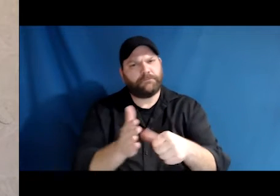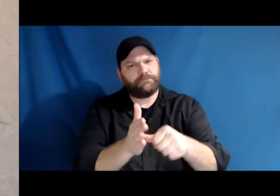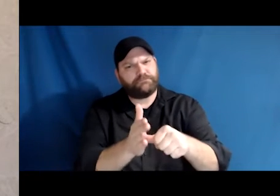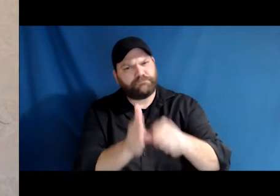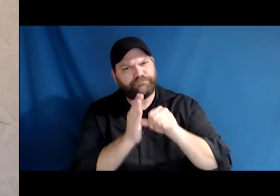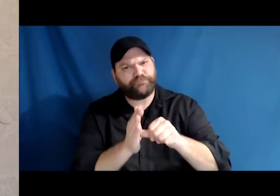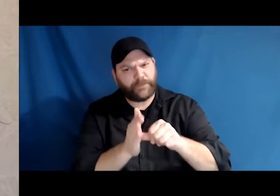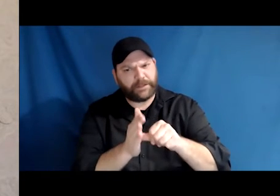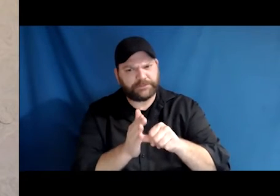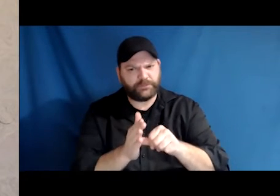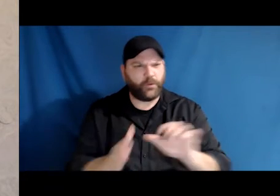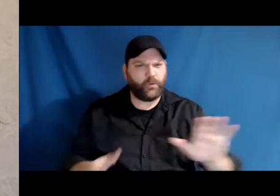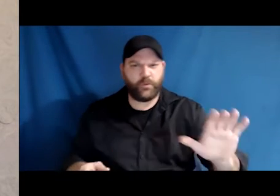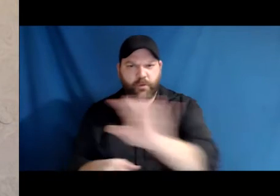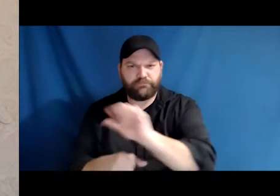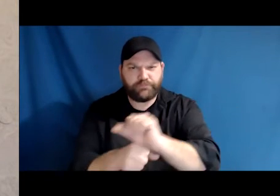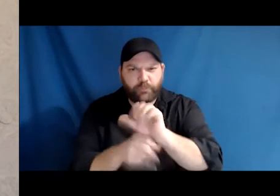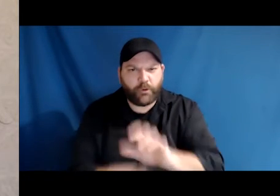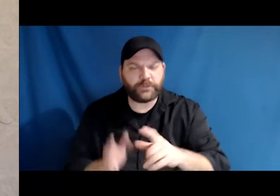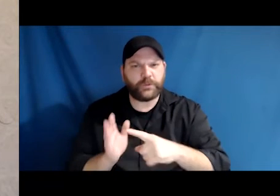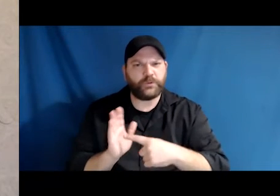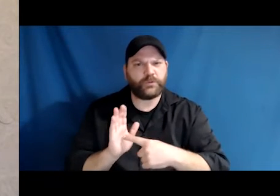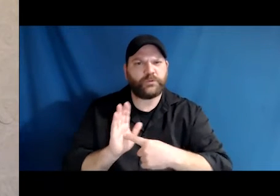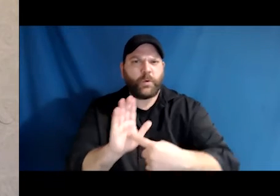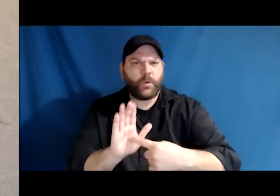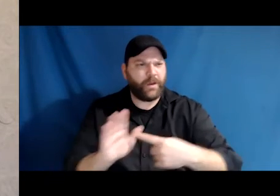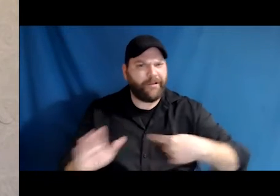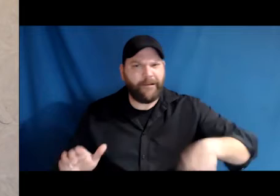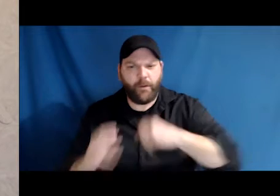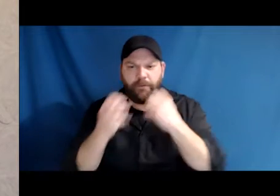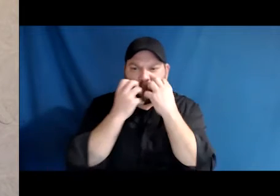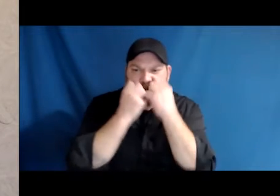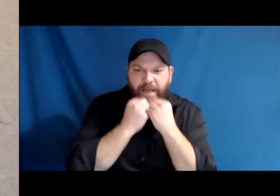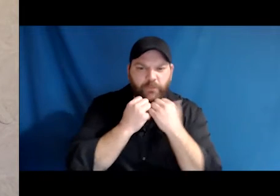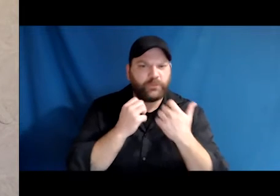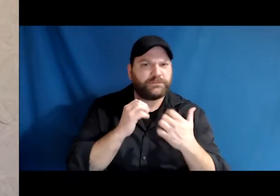our values, collaboration, innovation, and inclusion amidst these challenges.